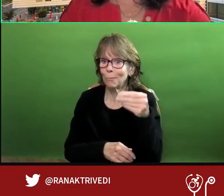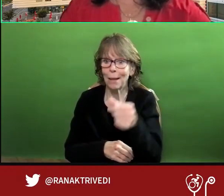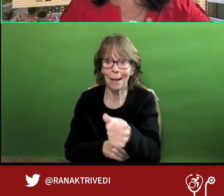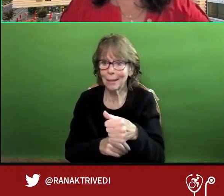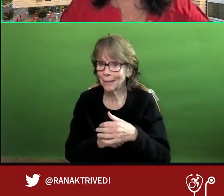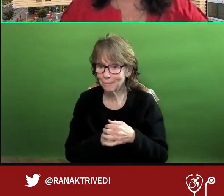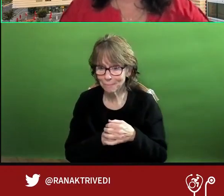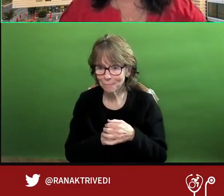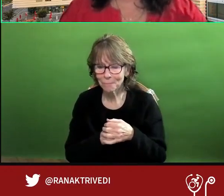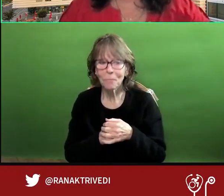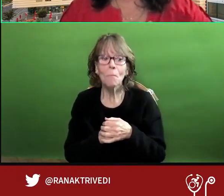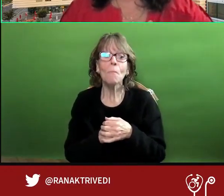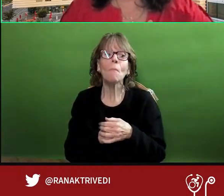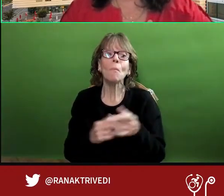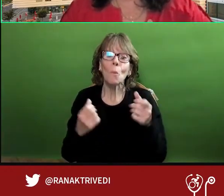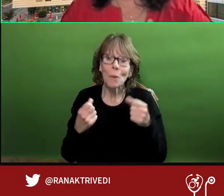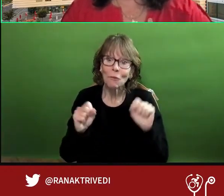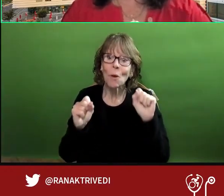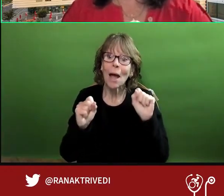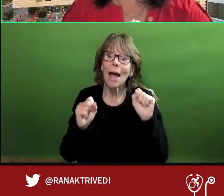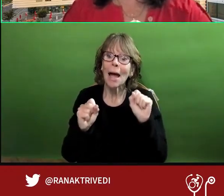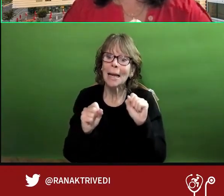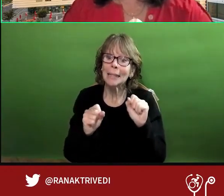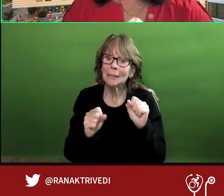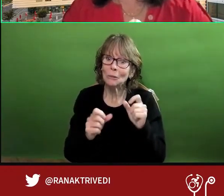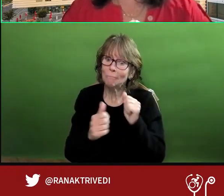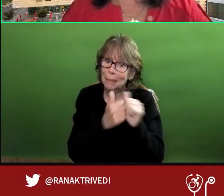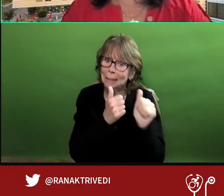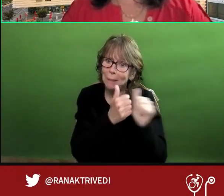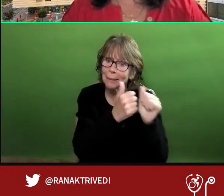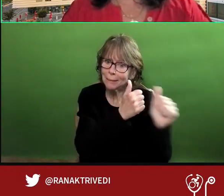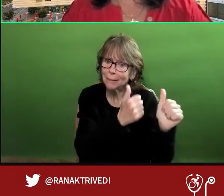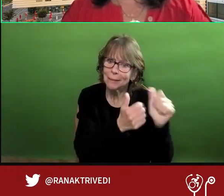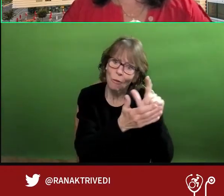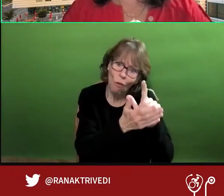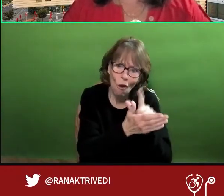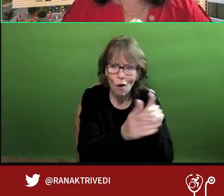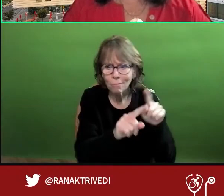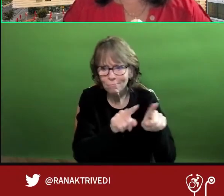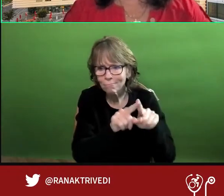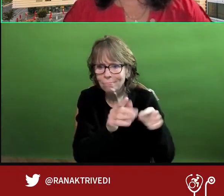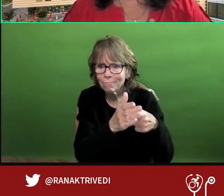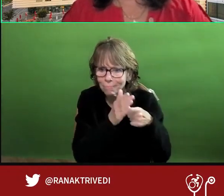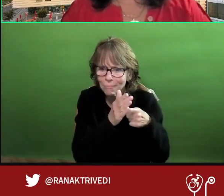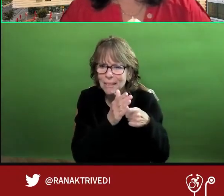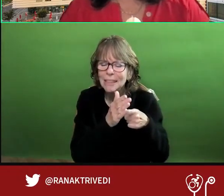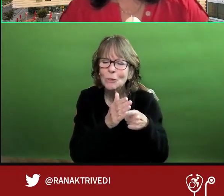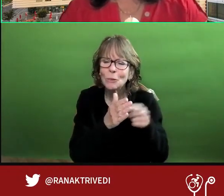growing movement to provide some stipends, but it is not considered truly paid care.